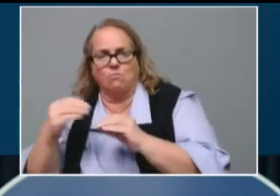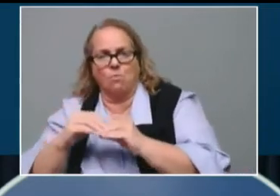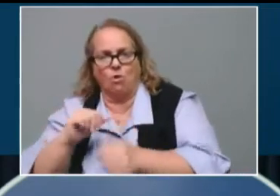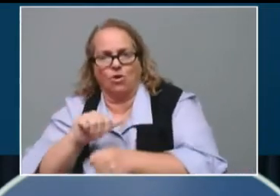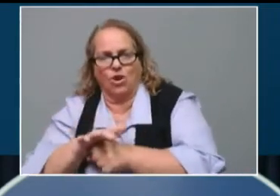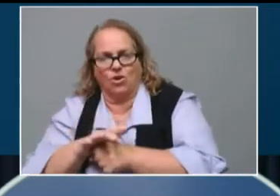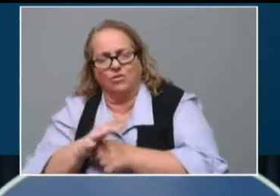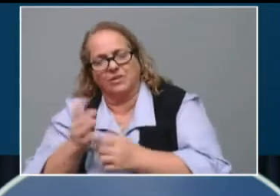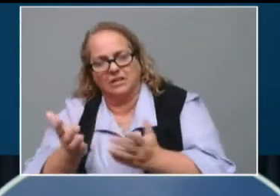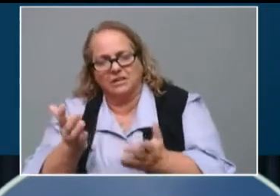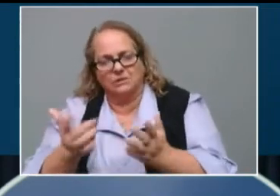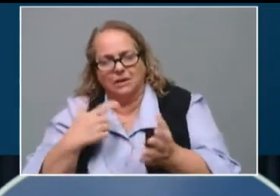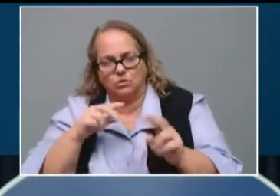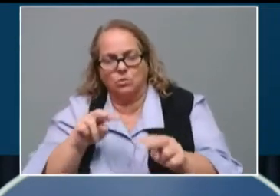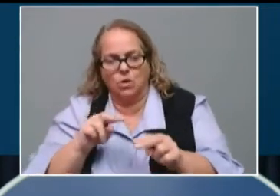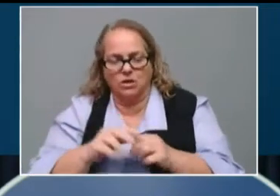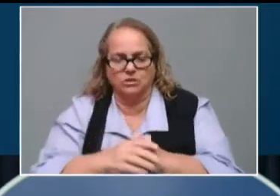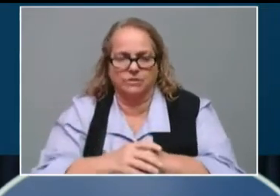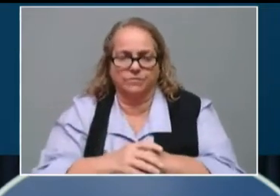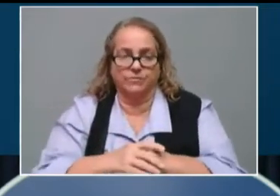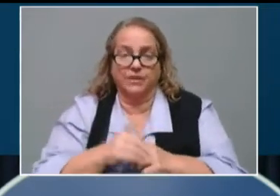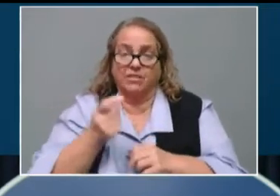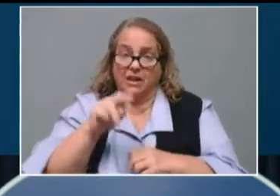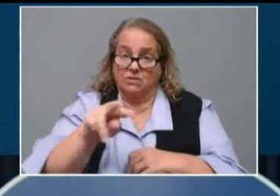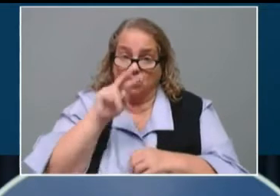the ventilator census um This one